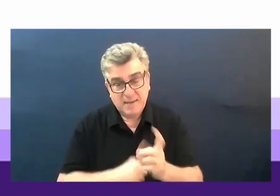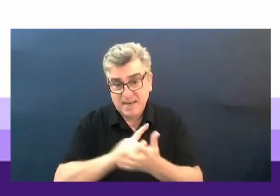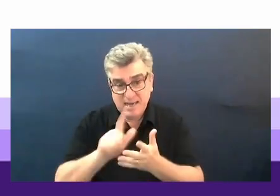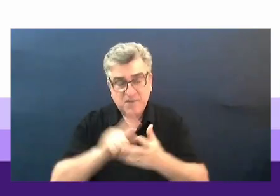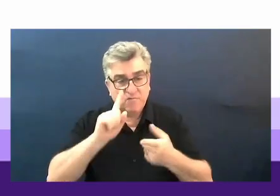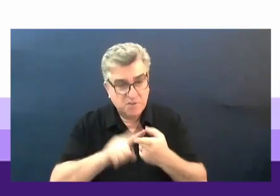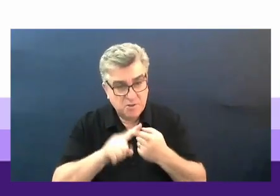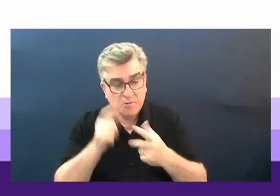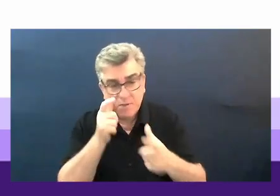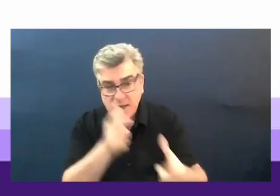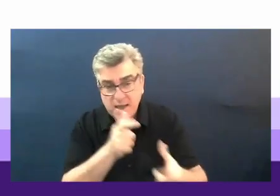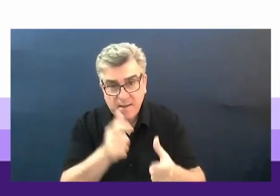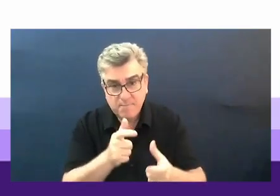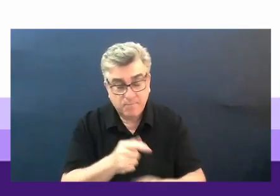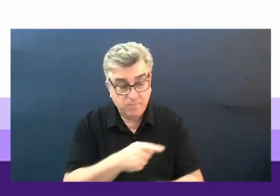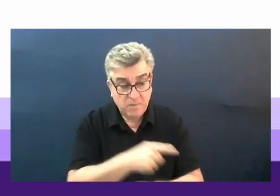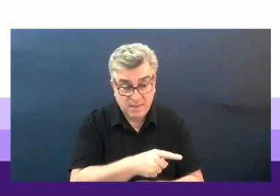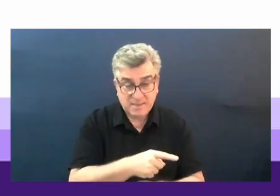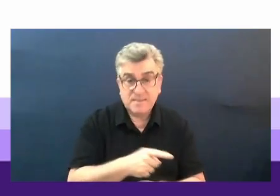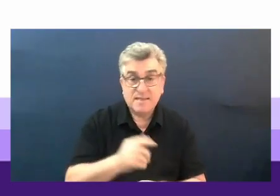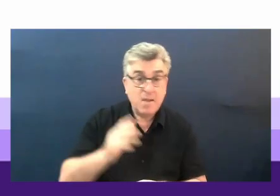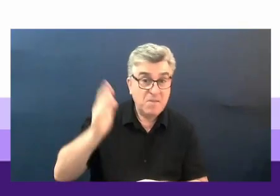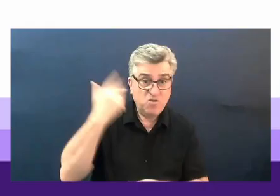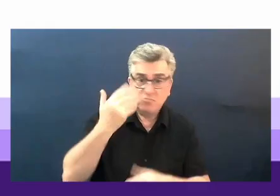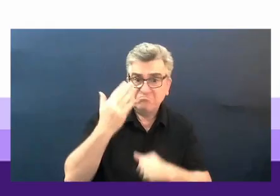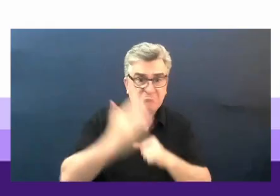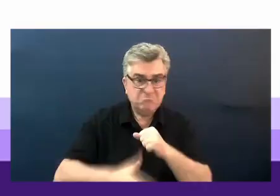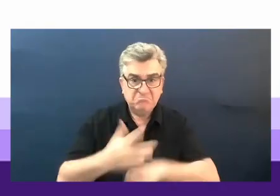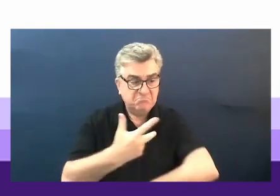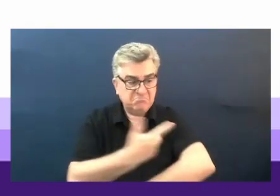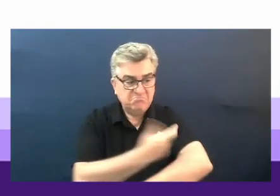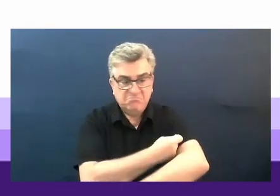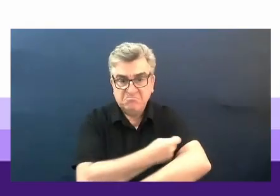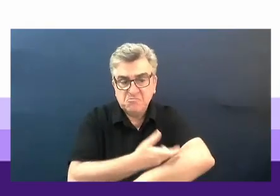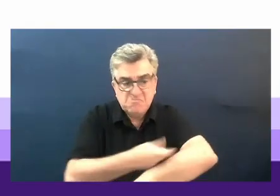had any needle-based procedures as an adult unless she was under a general anaesthetic.